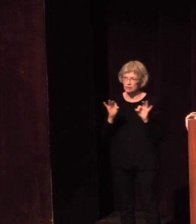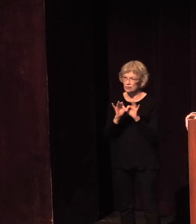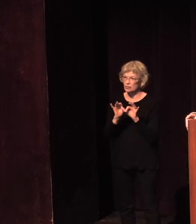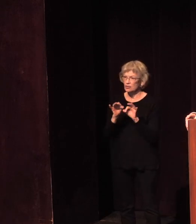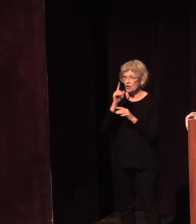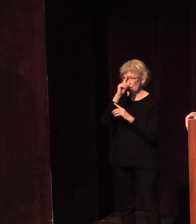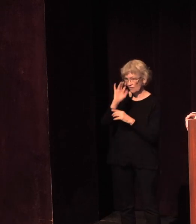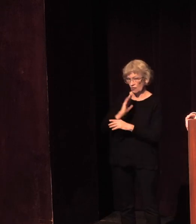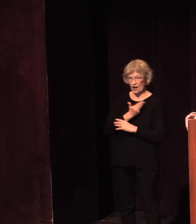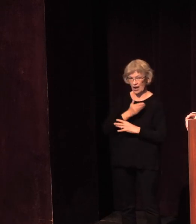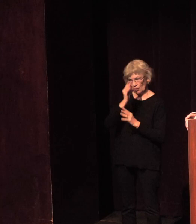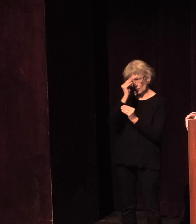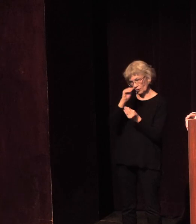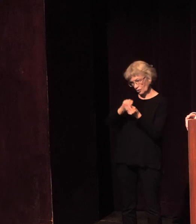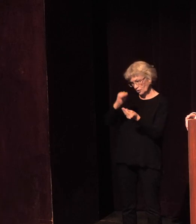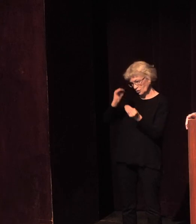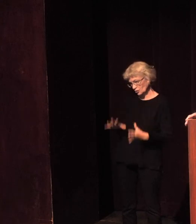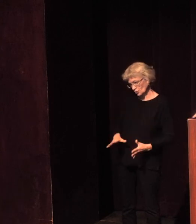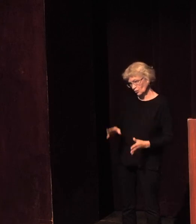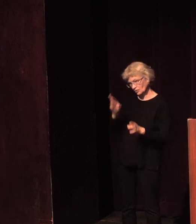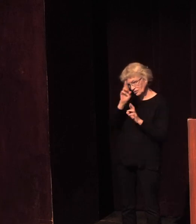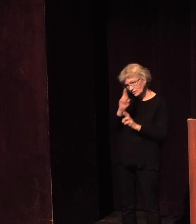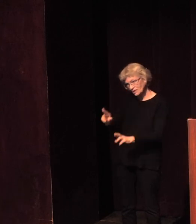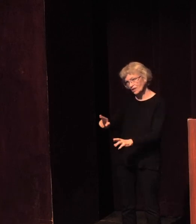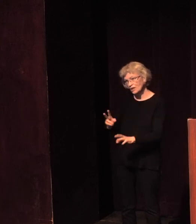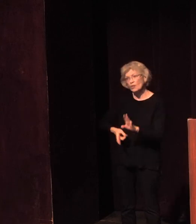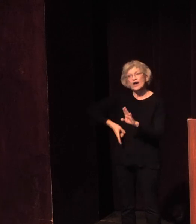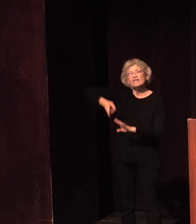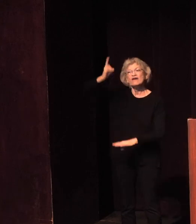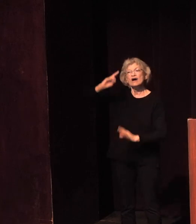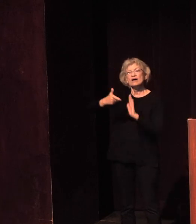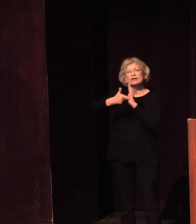challenges with candor, humility, and concern for one another but most importantly for our students.